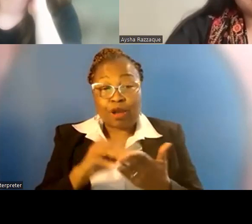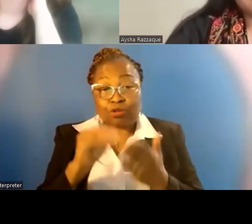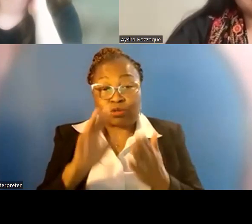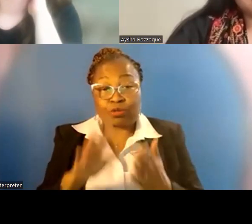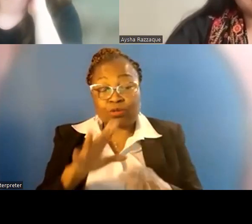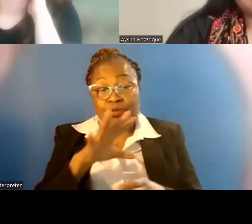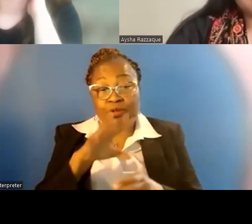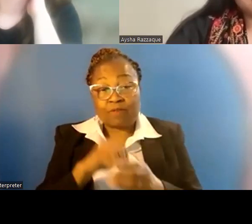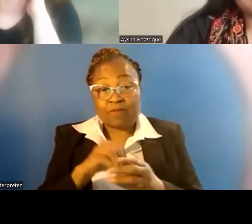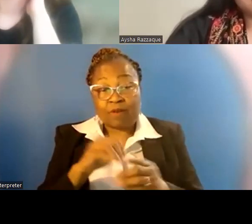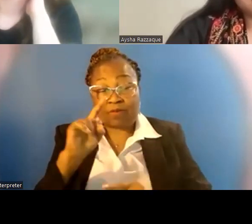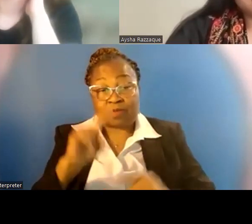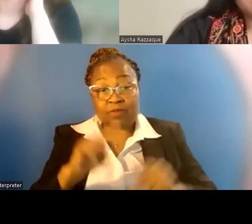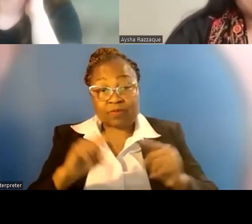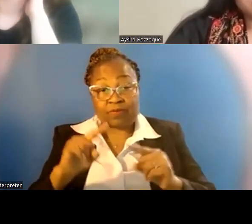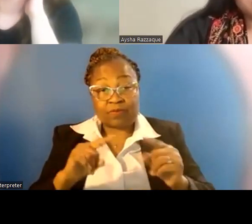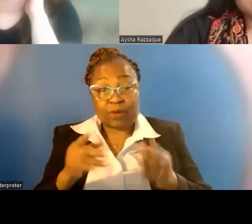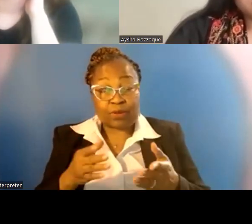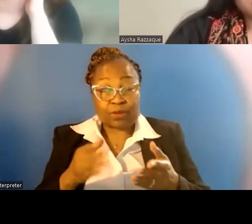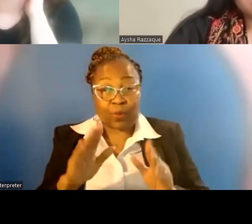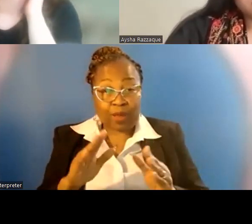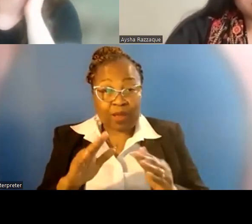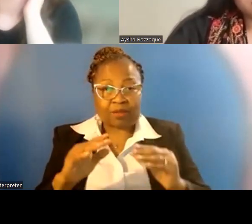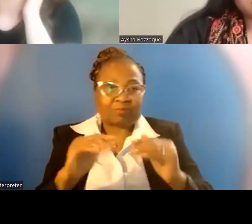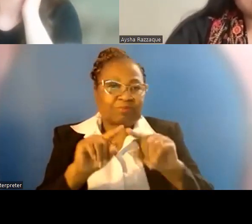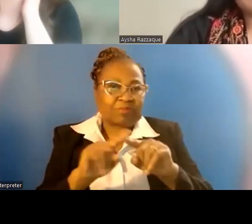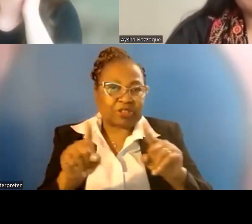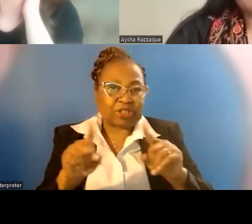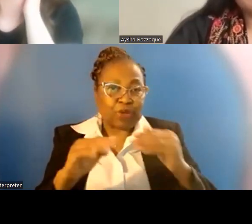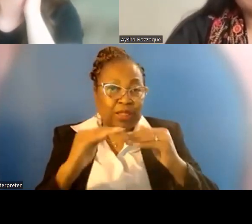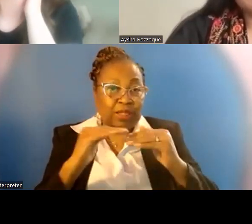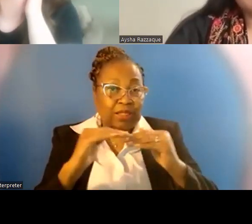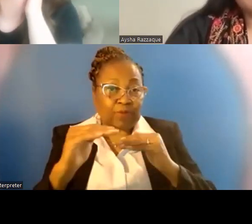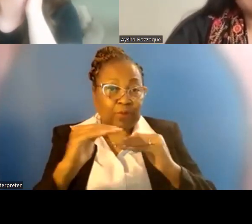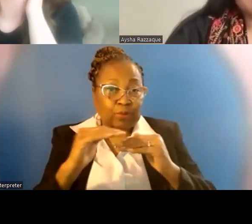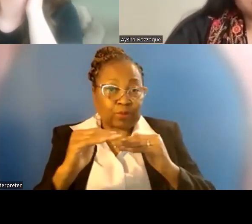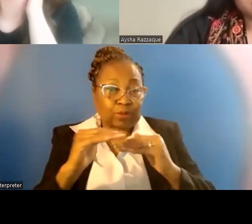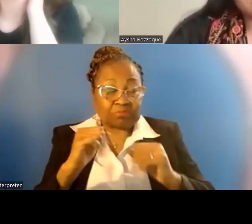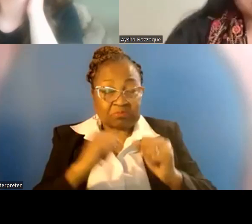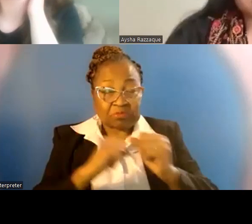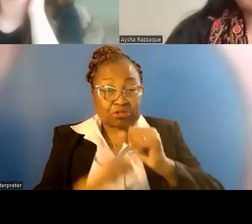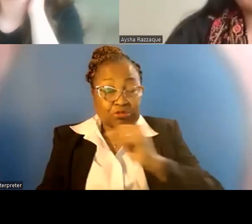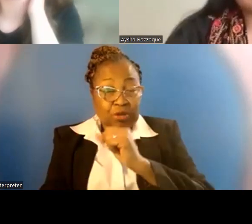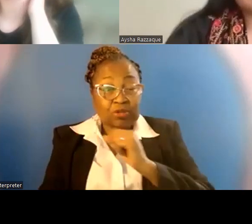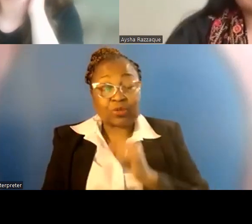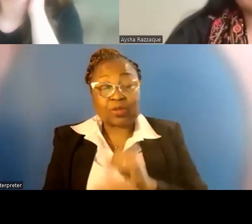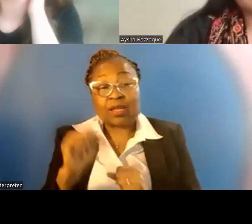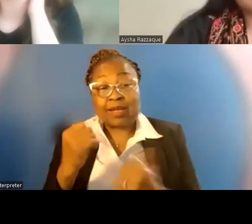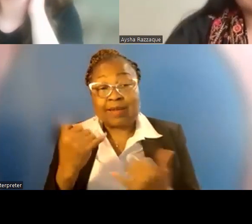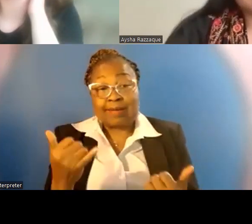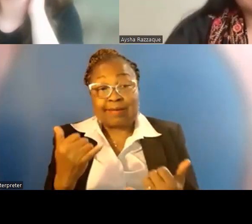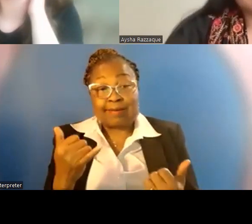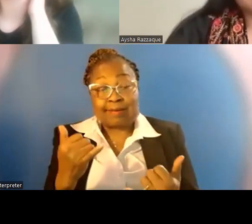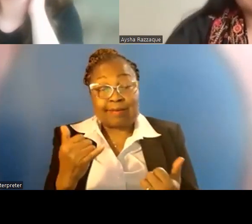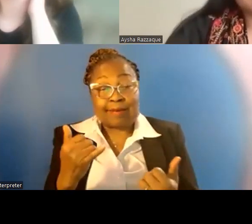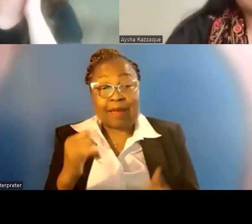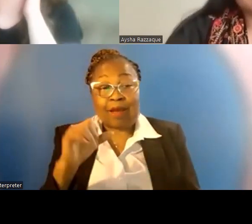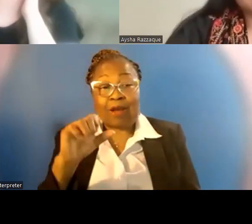and at different levels infrastructurally as well. And yes, we'll go onto Sylvie next.